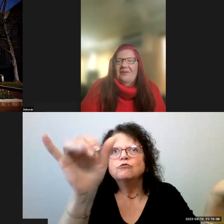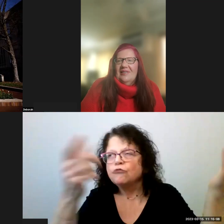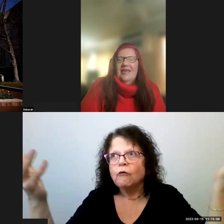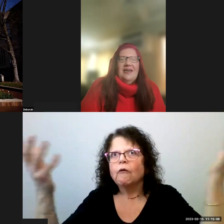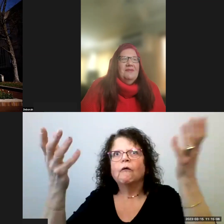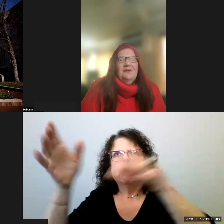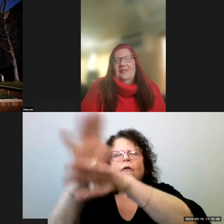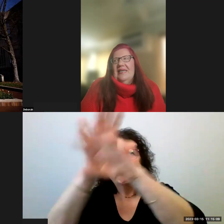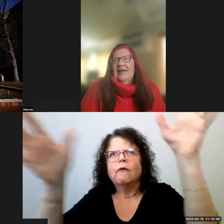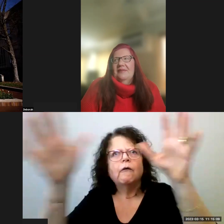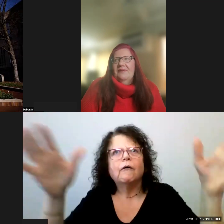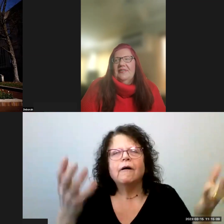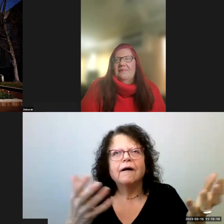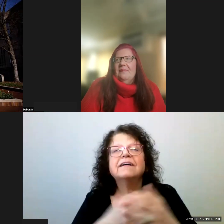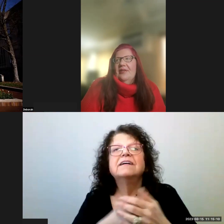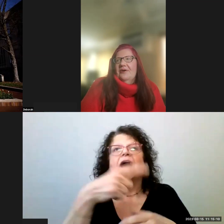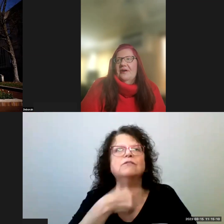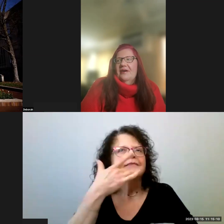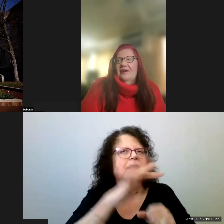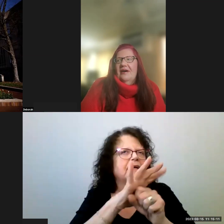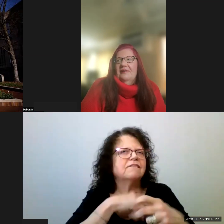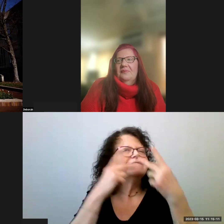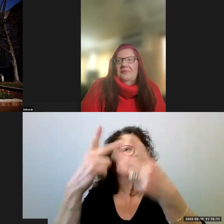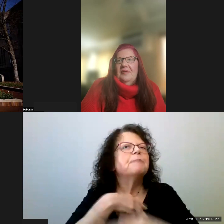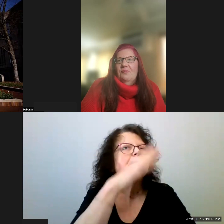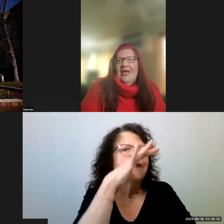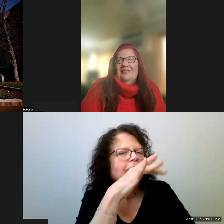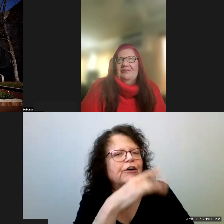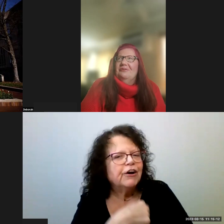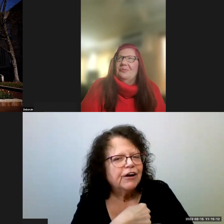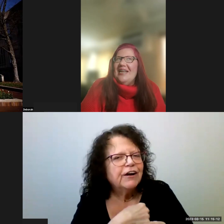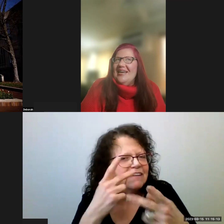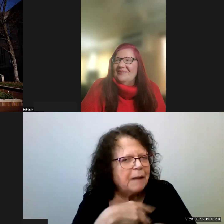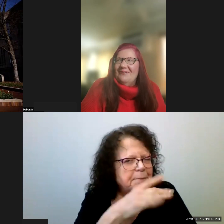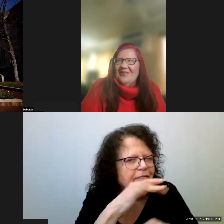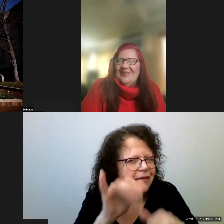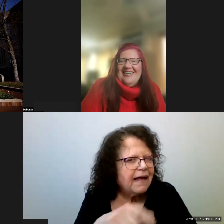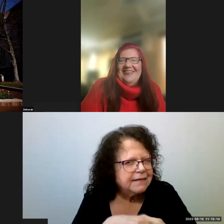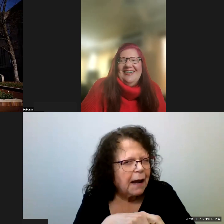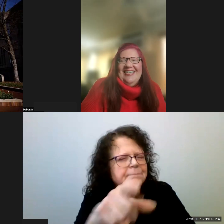I was lucky enough to be visiting my mother. I went three days before the shutdown and